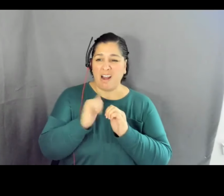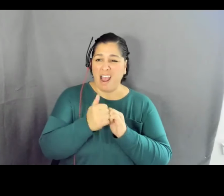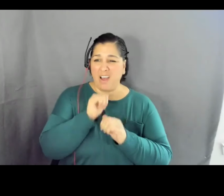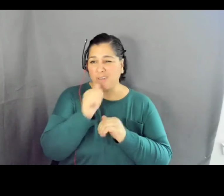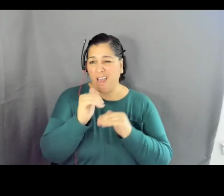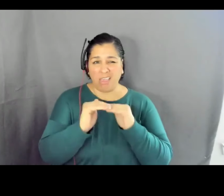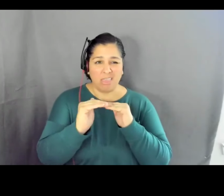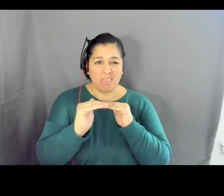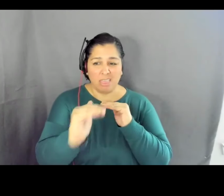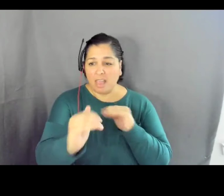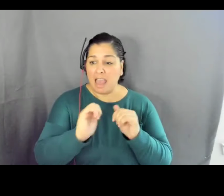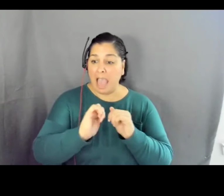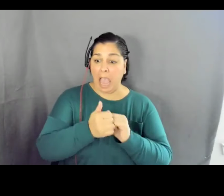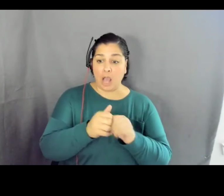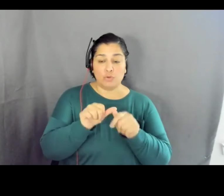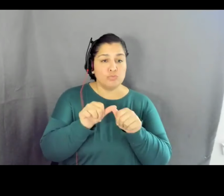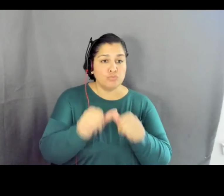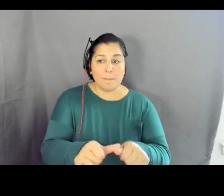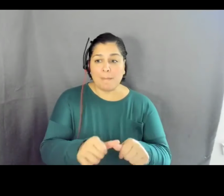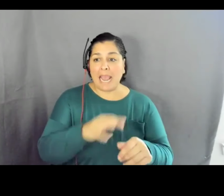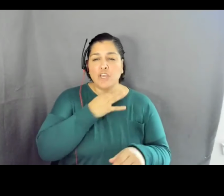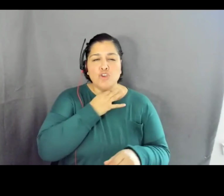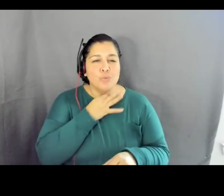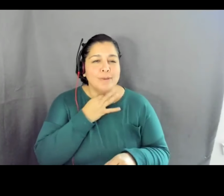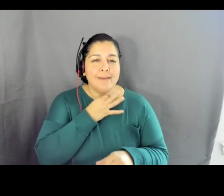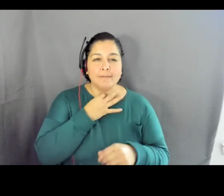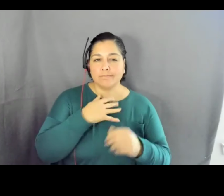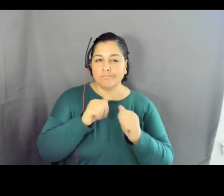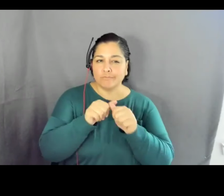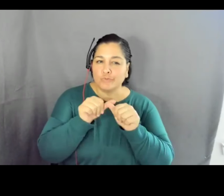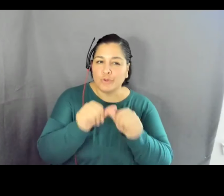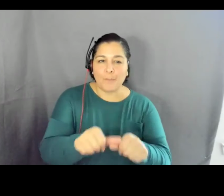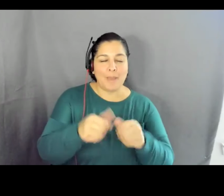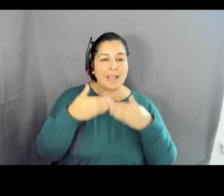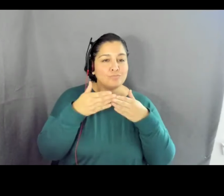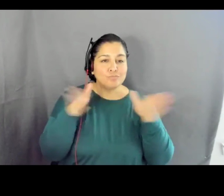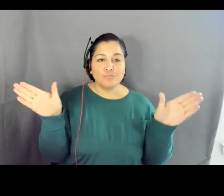But it's for me that's, that's a really helpful,